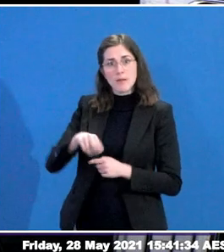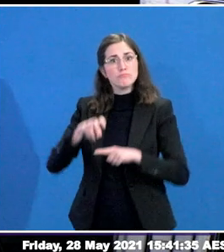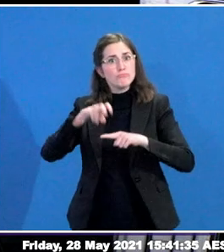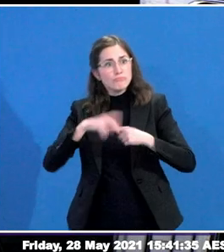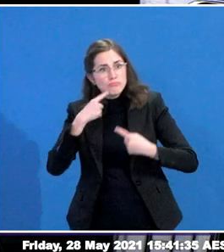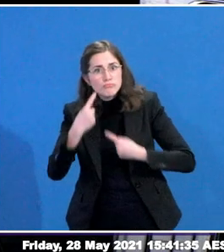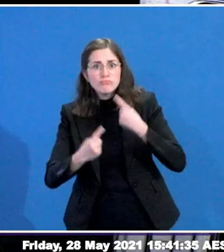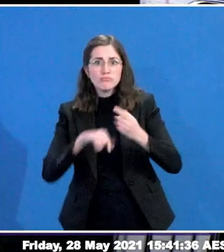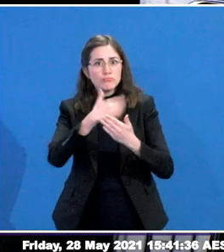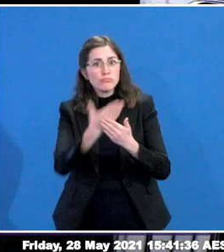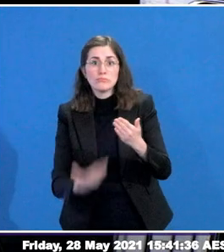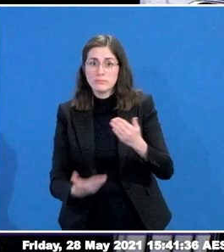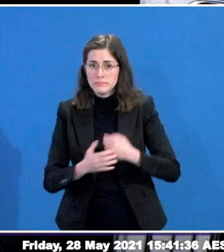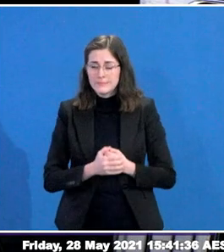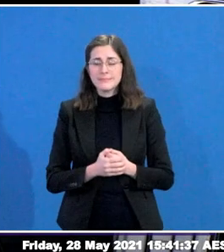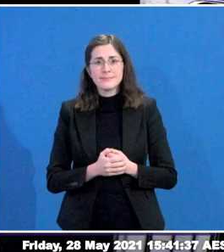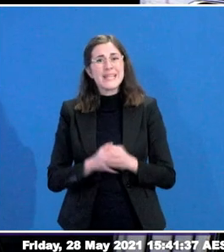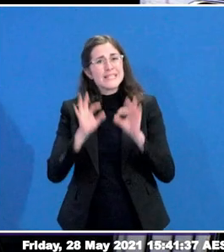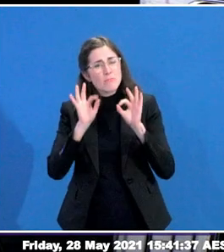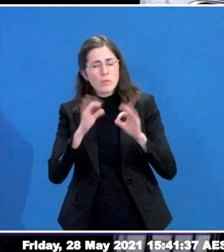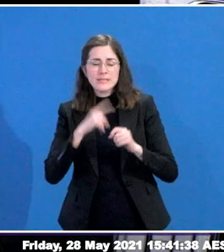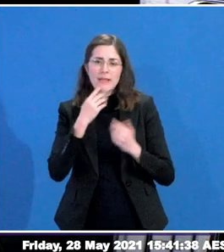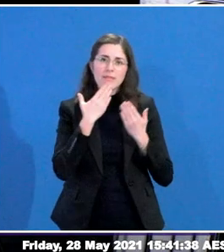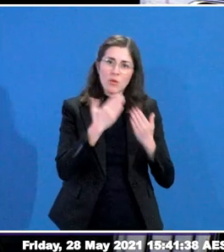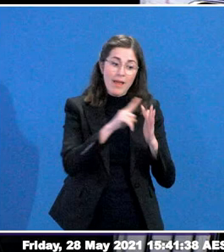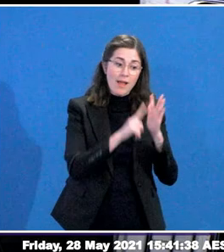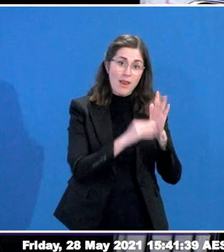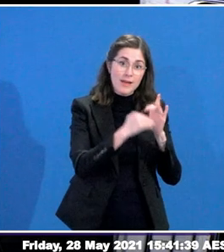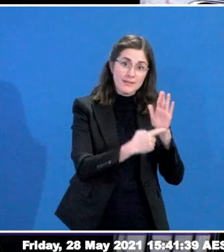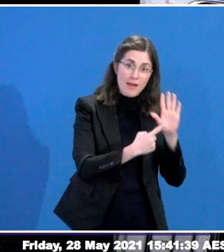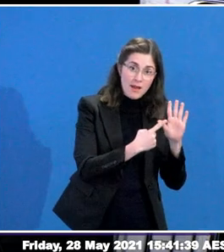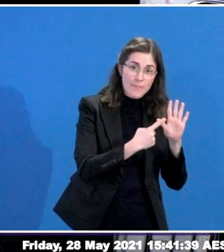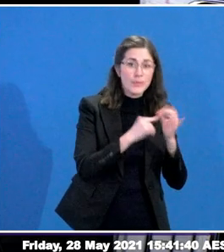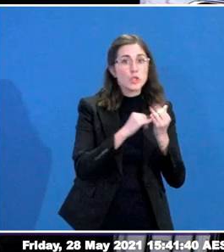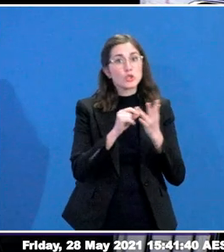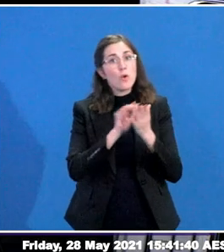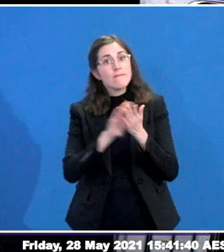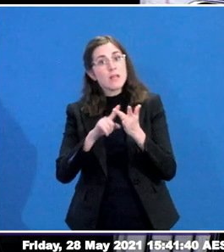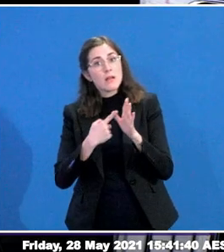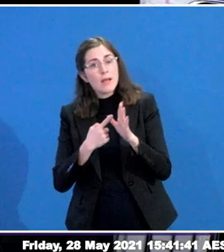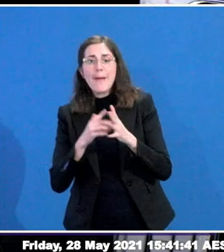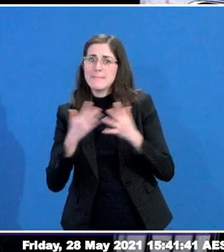hearing, particularly Eliza and Sophia and through them, Carl and Melissa have